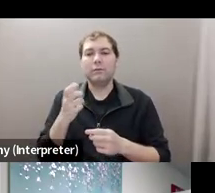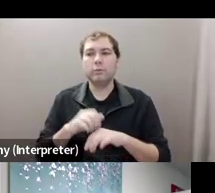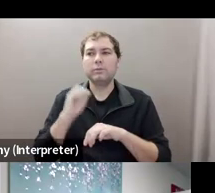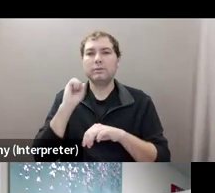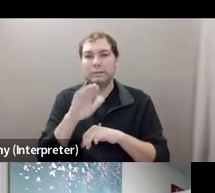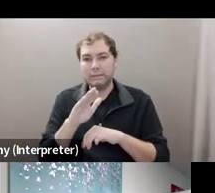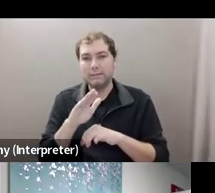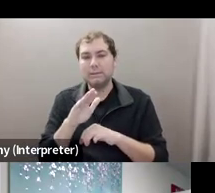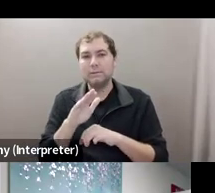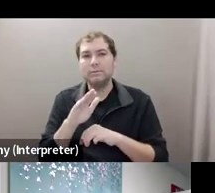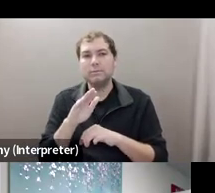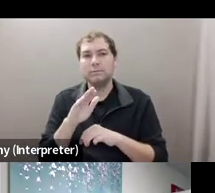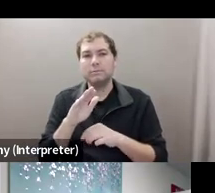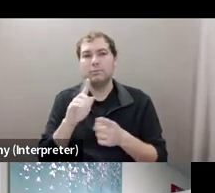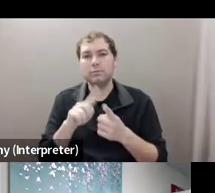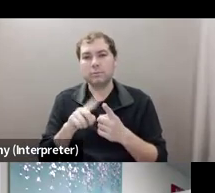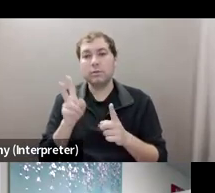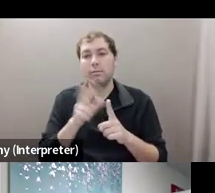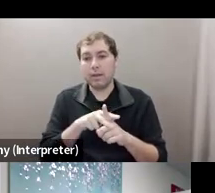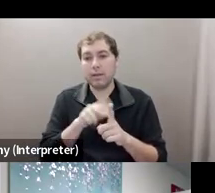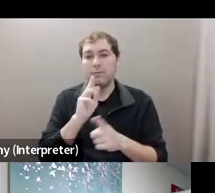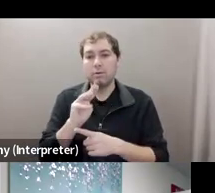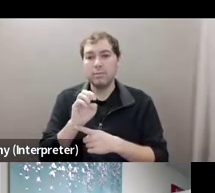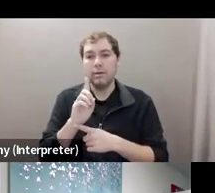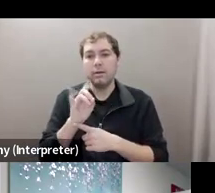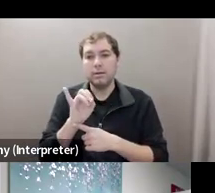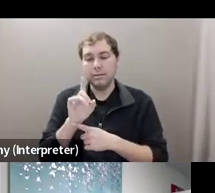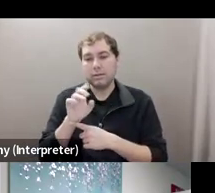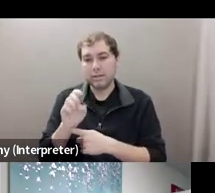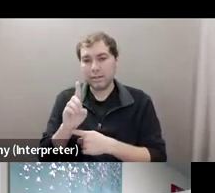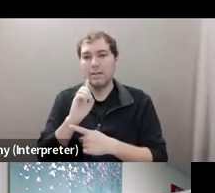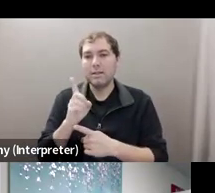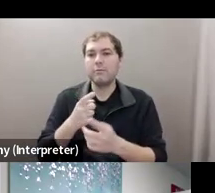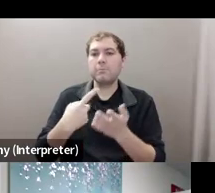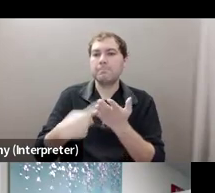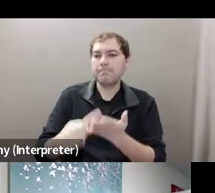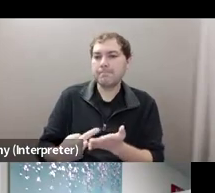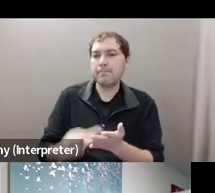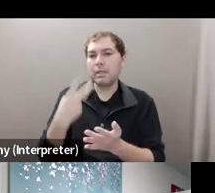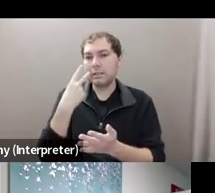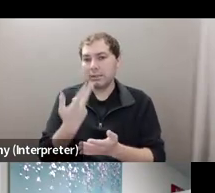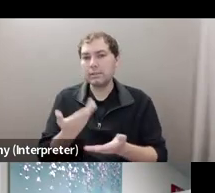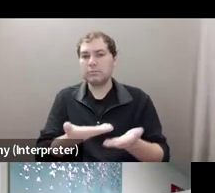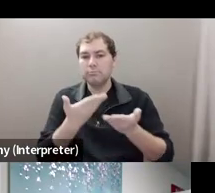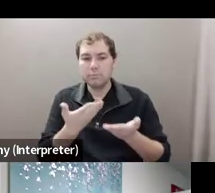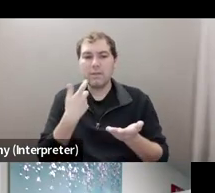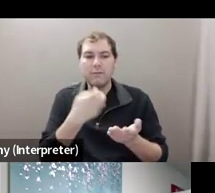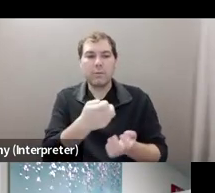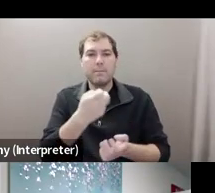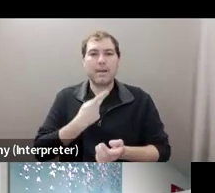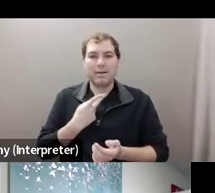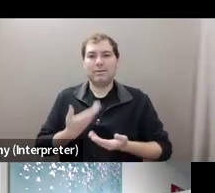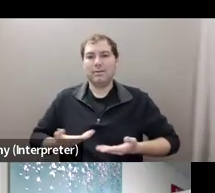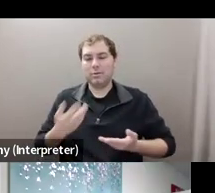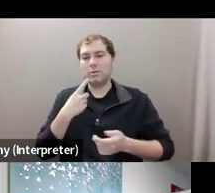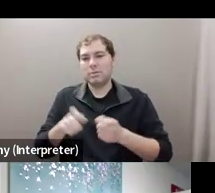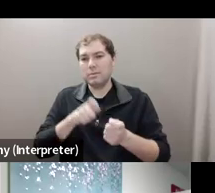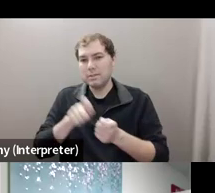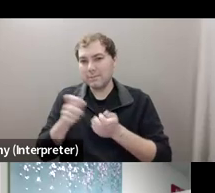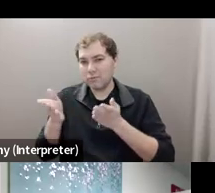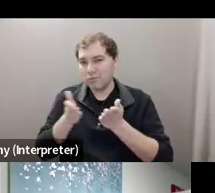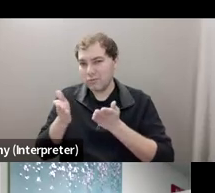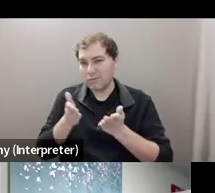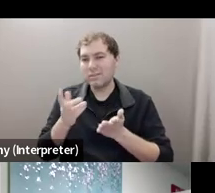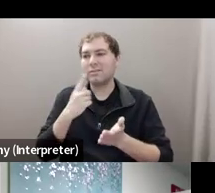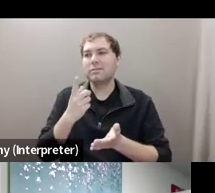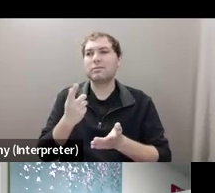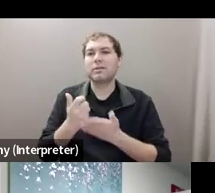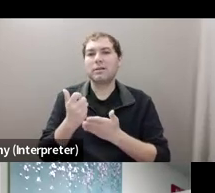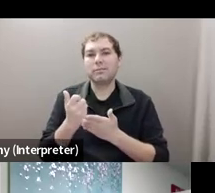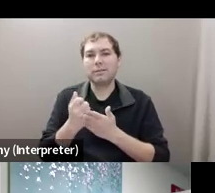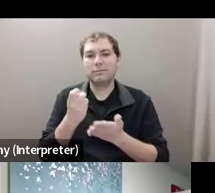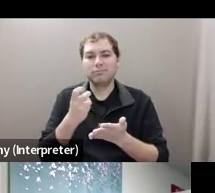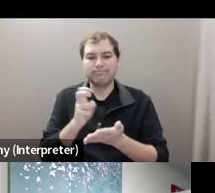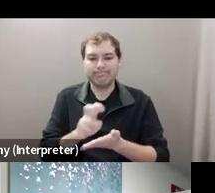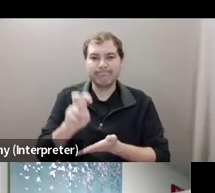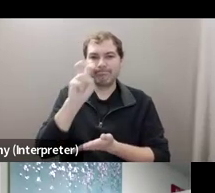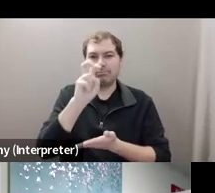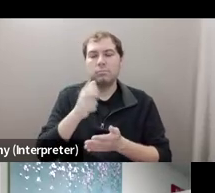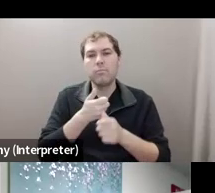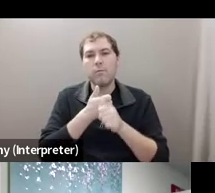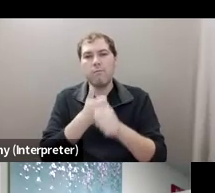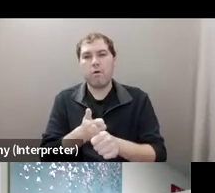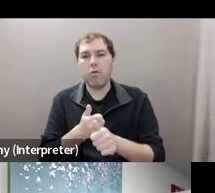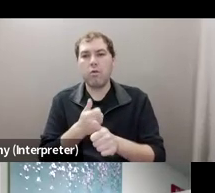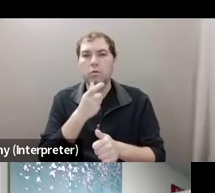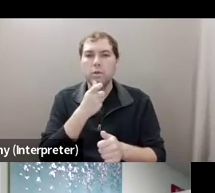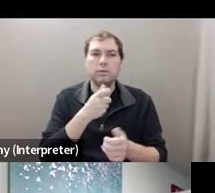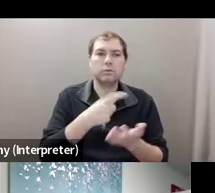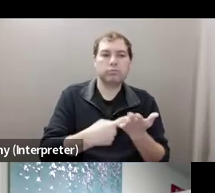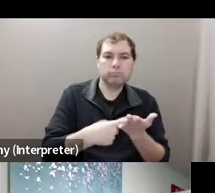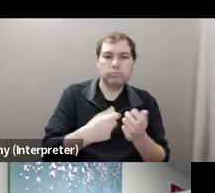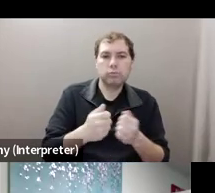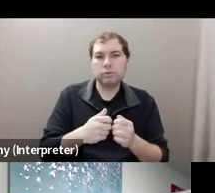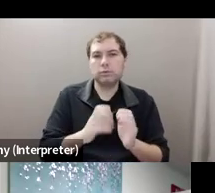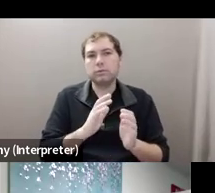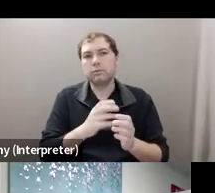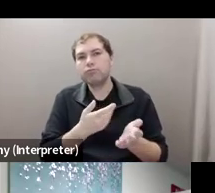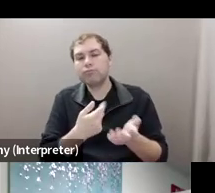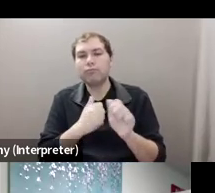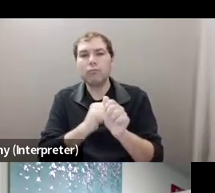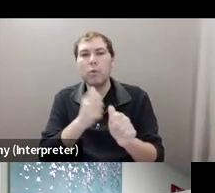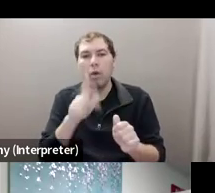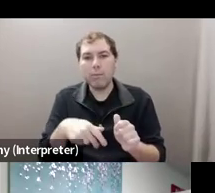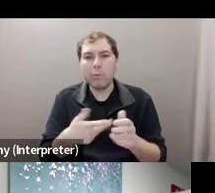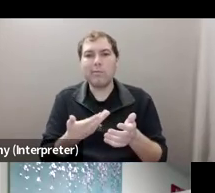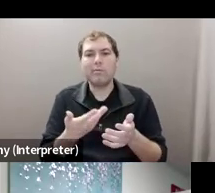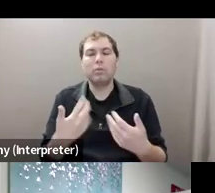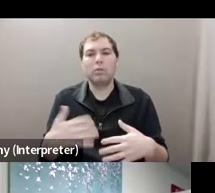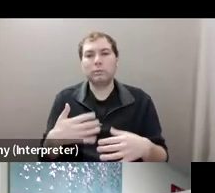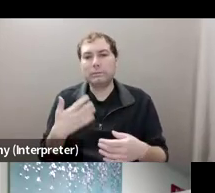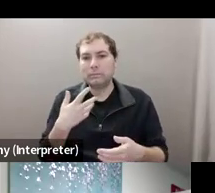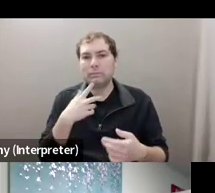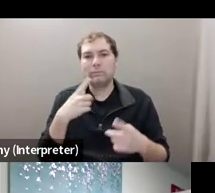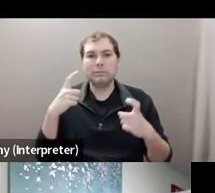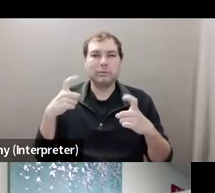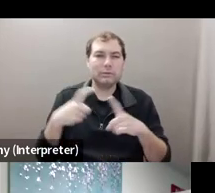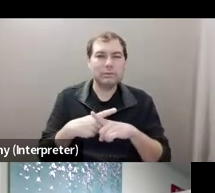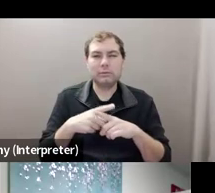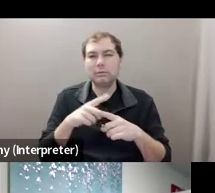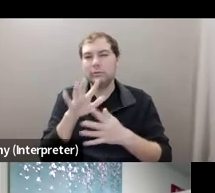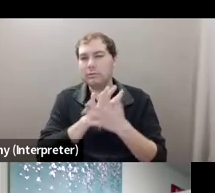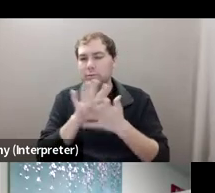Maria Cordova: to apply for Medicaid, and then they have to talk to the single entry point to find out what labors they get, and then they come back to us for certain services. So helping people track where they need to go, including to talk to, including, to follow up with can be pretty. It can be confusing and frustrating. And so